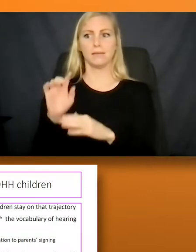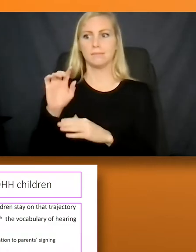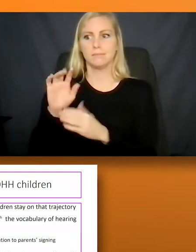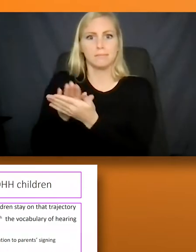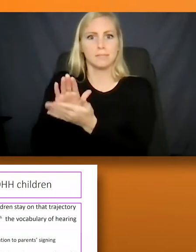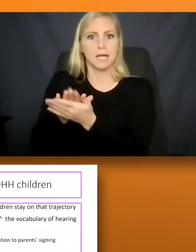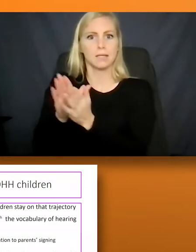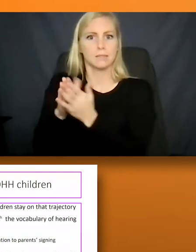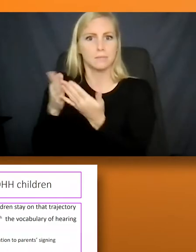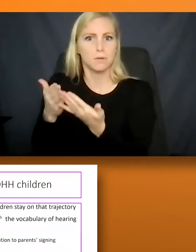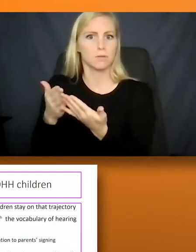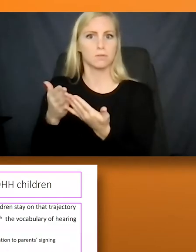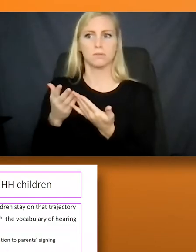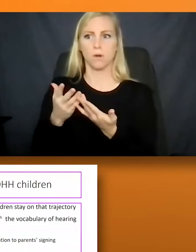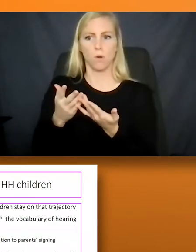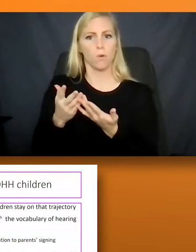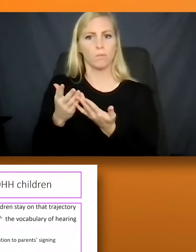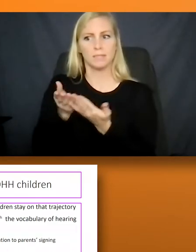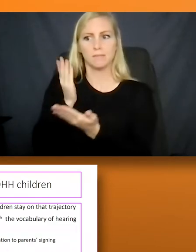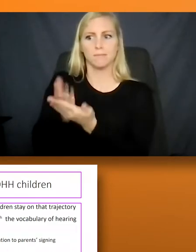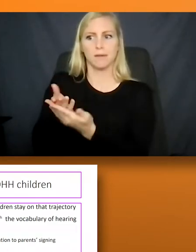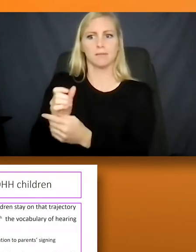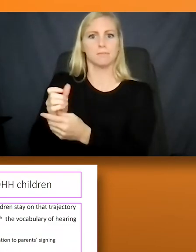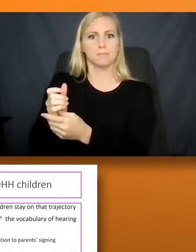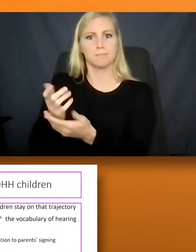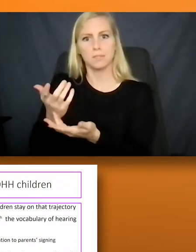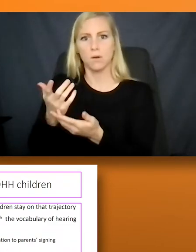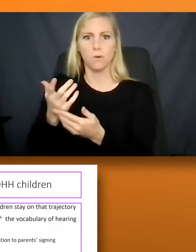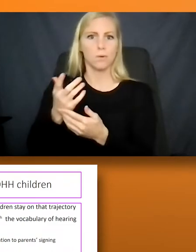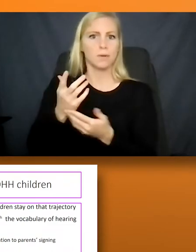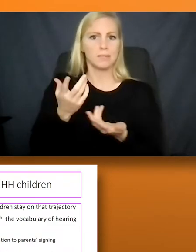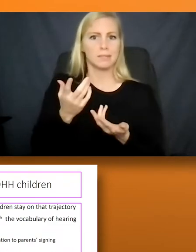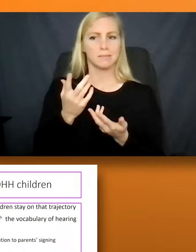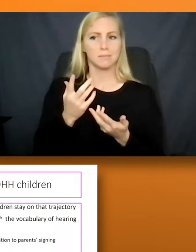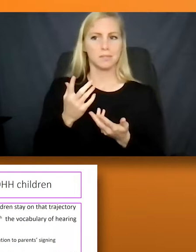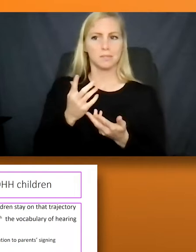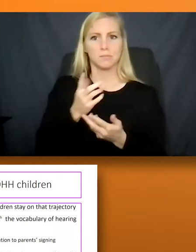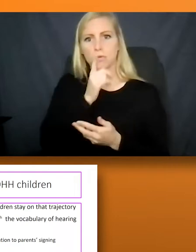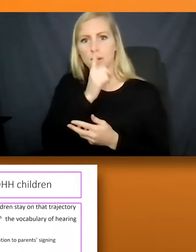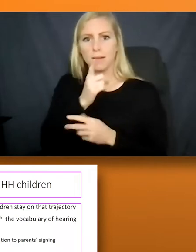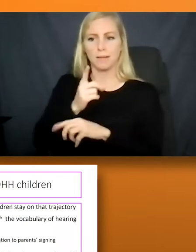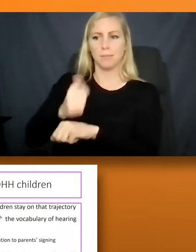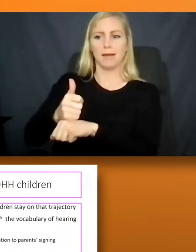So a lot of the nonfiction reading, the discipline-based reading starts in that age range.